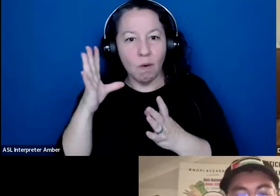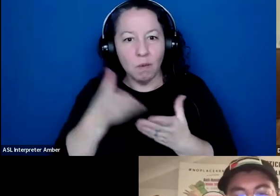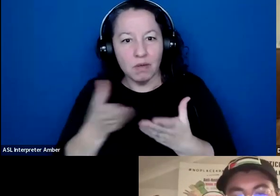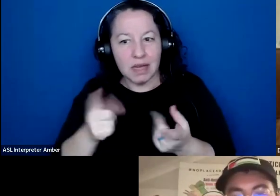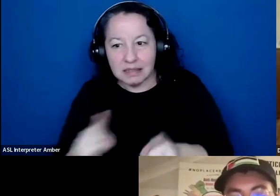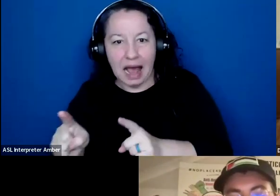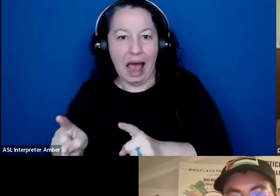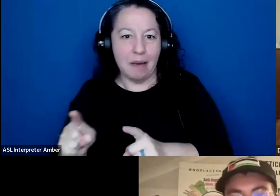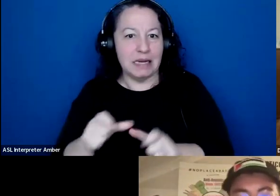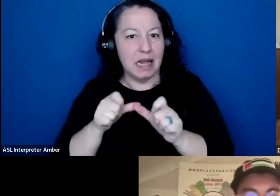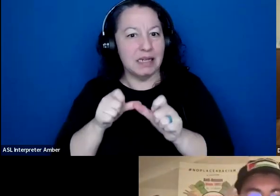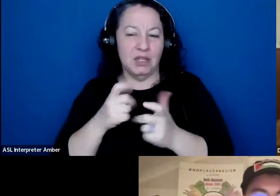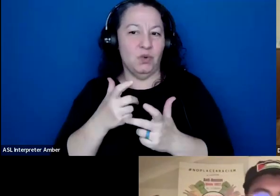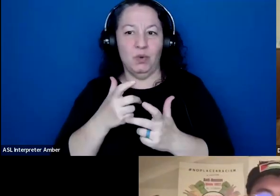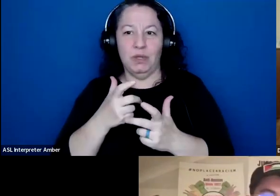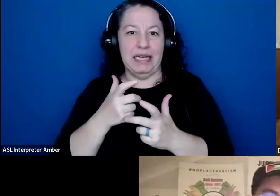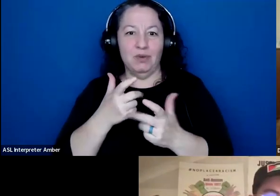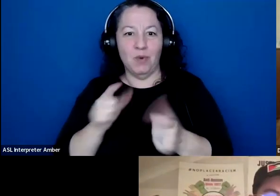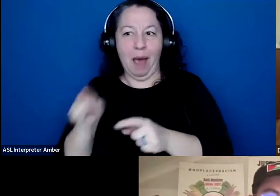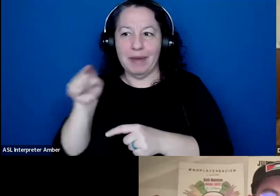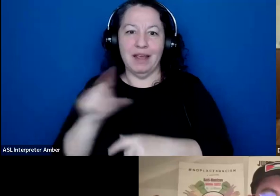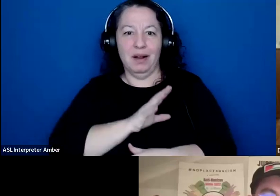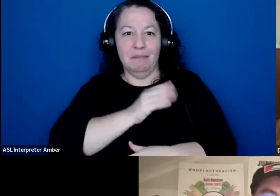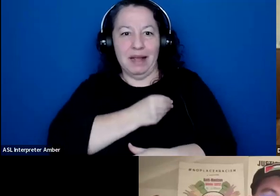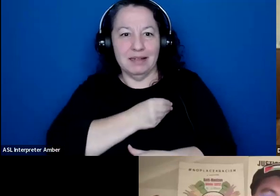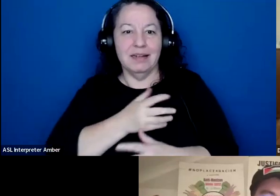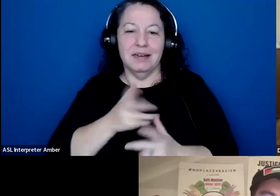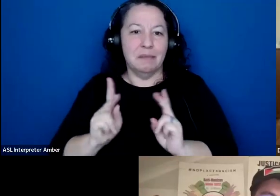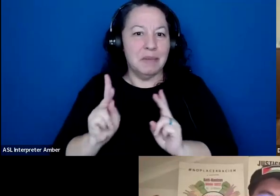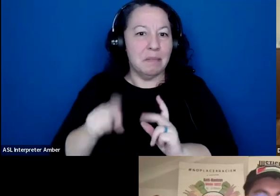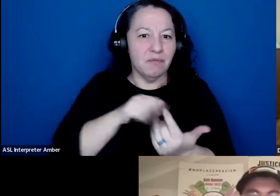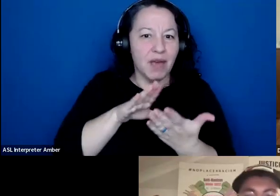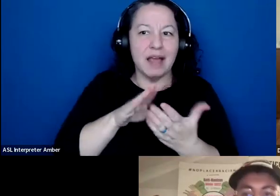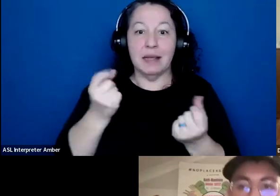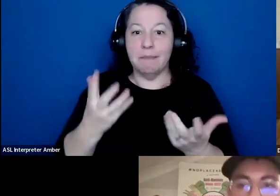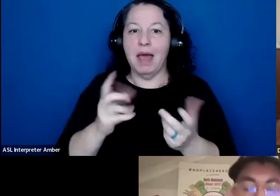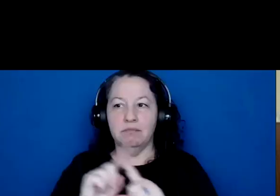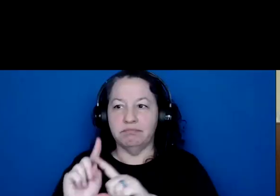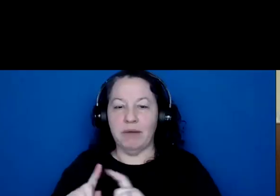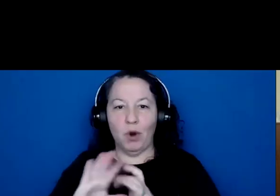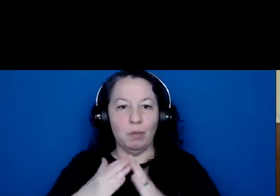facing the Palestinian people and so many other communities around the globe. Certainly a lot more to get into in the Q&A.